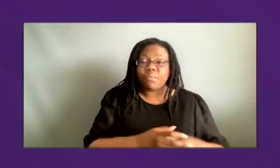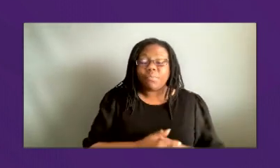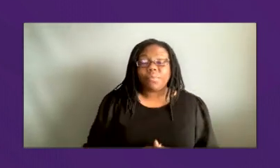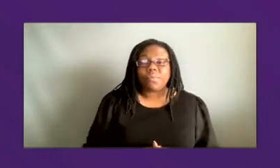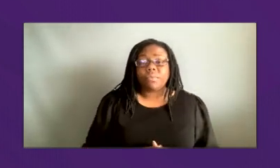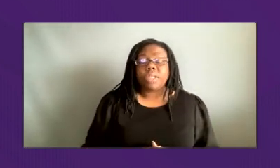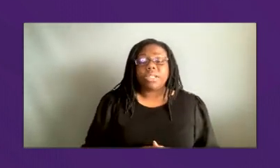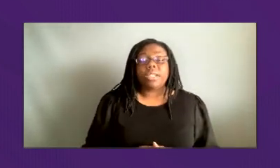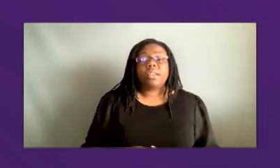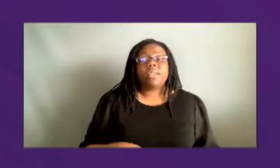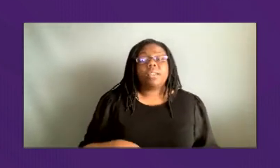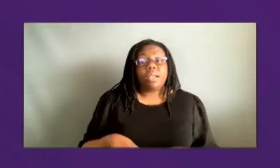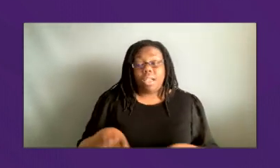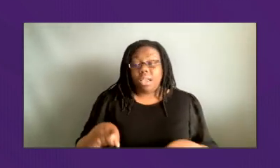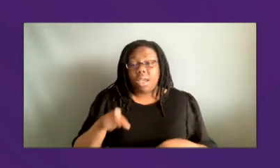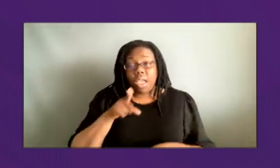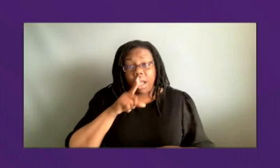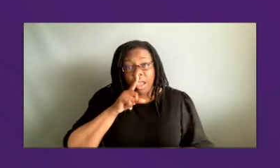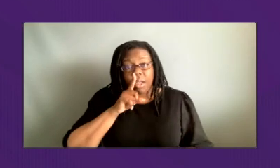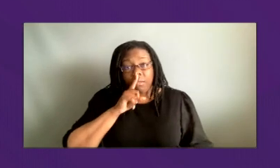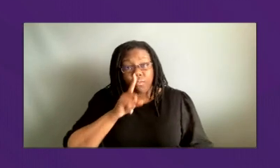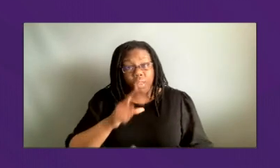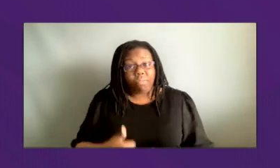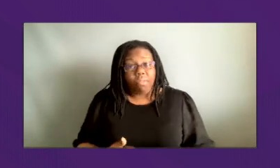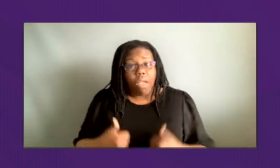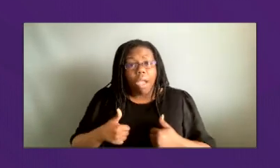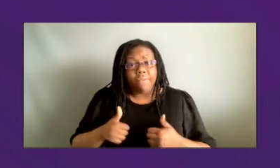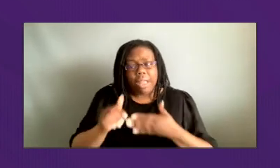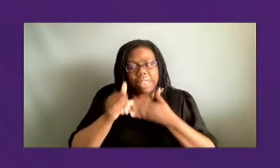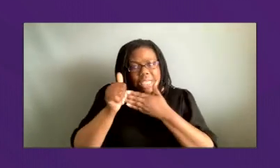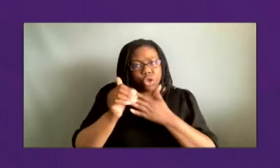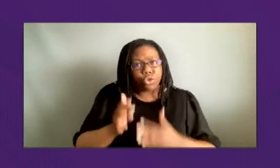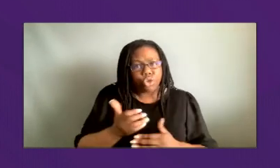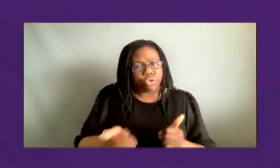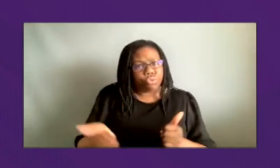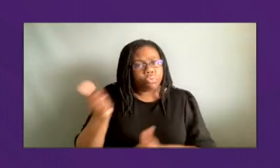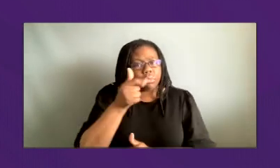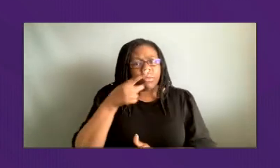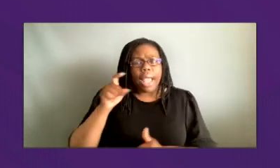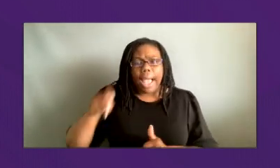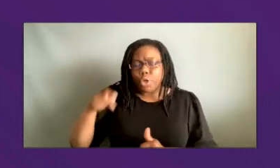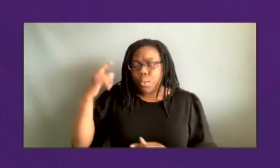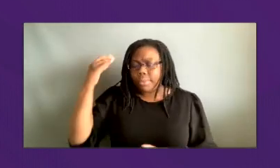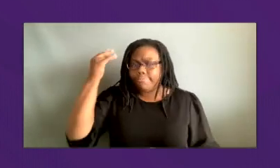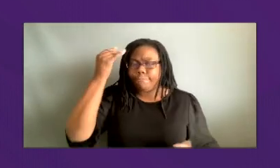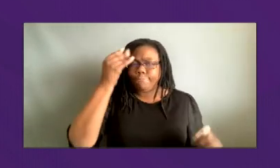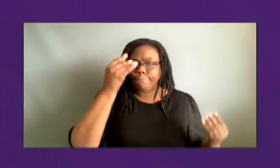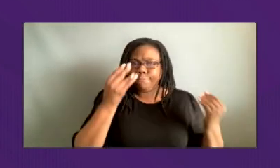making decisions for their nations. We use this activity as a jumping-off point to dive deeper